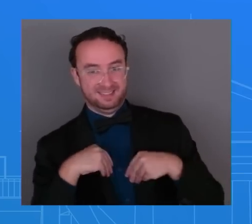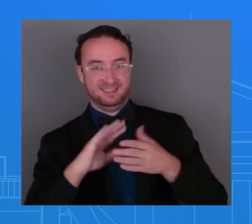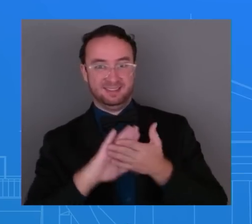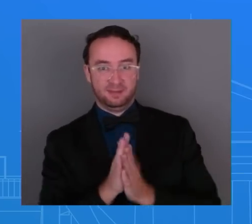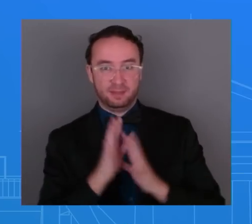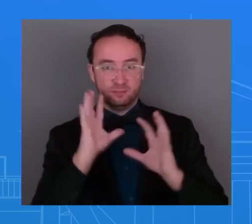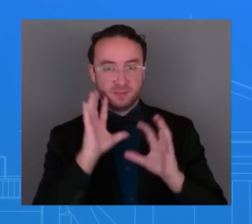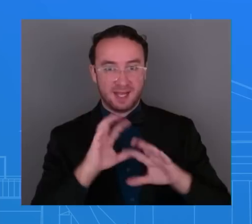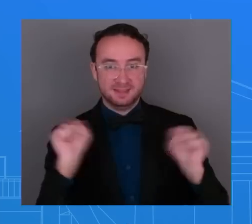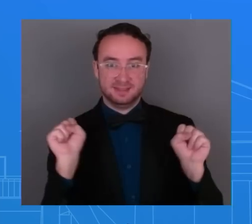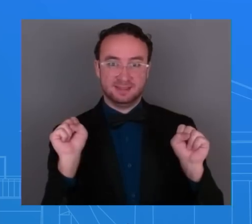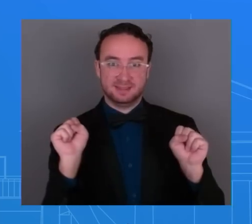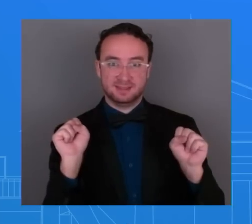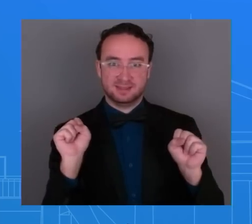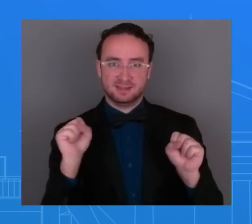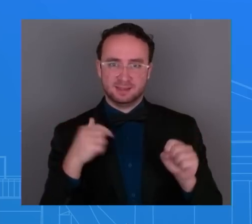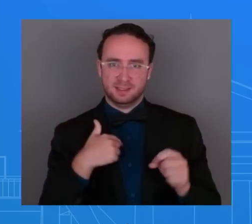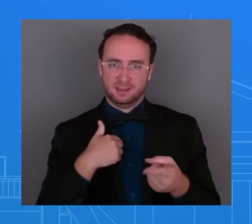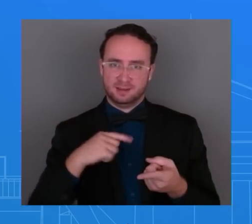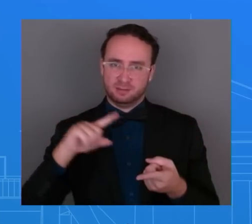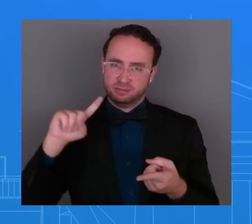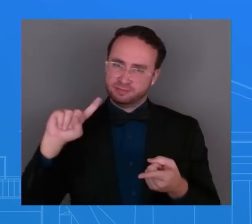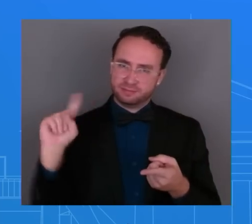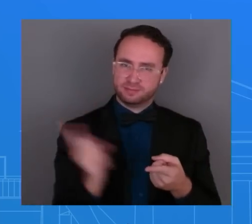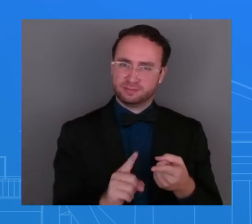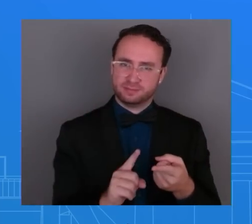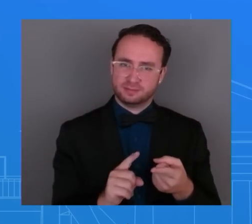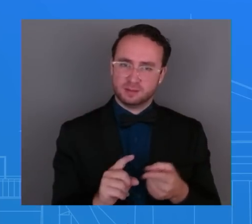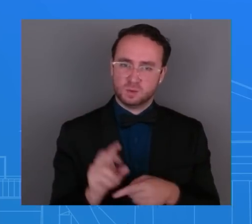We have more than 16 million jobs created in the last almost four years.